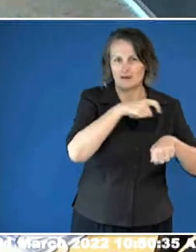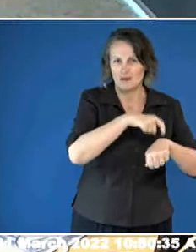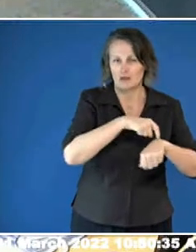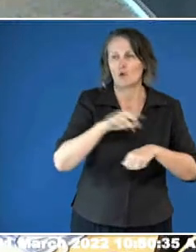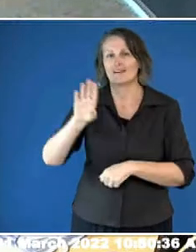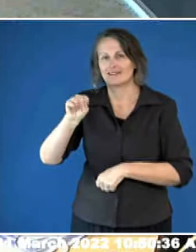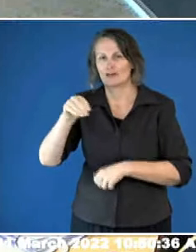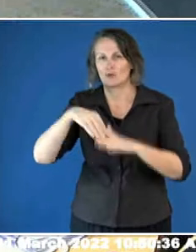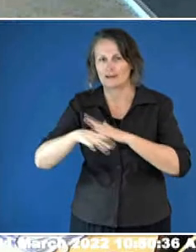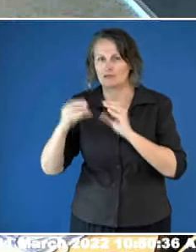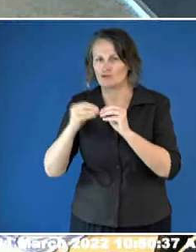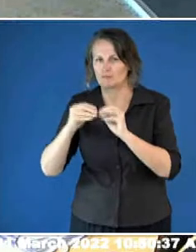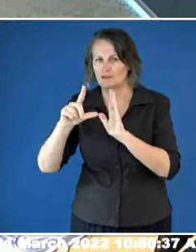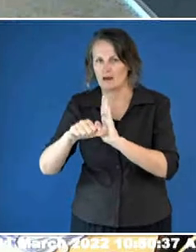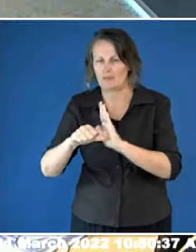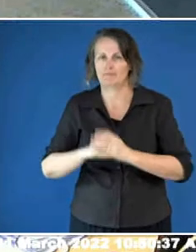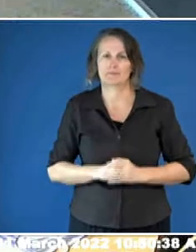Thank you. The Royal Commission is adjourned. The